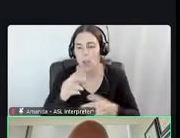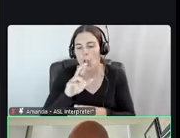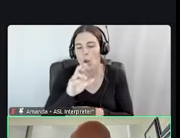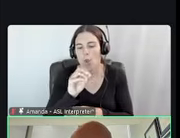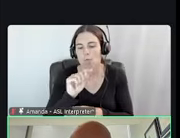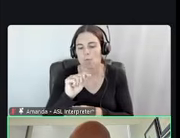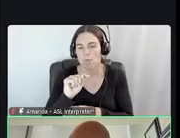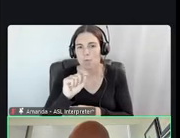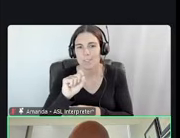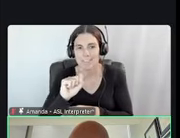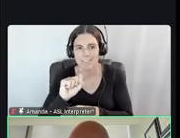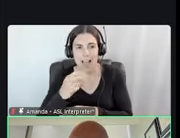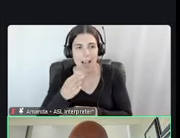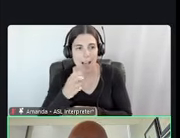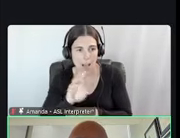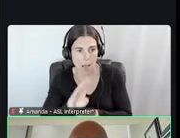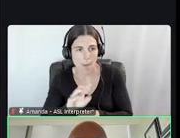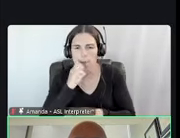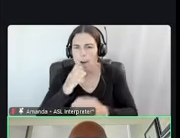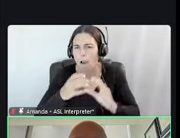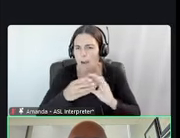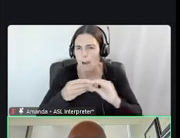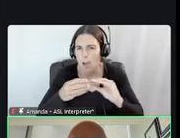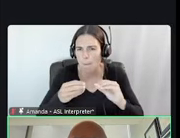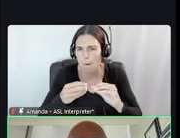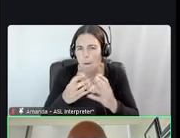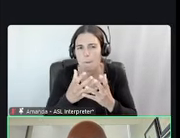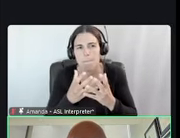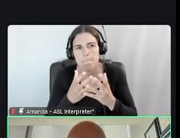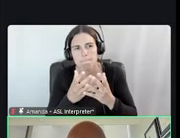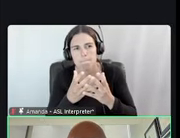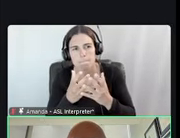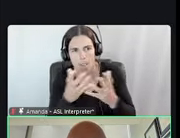to spend a lot of time talking about the rural imperative in North Carolina. You all know how